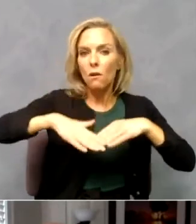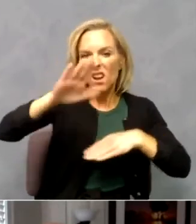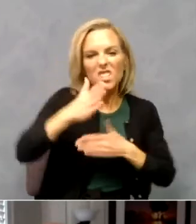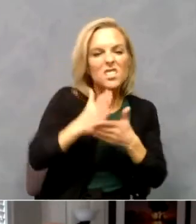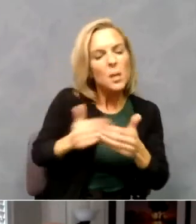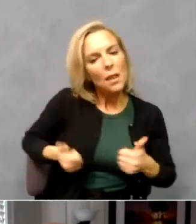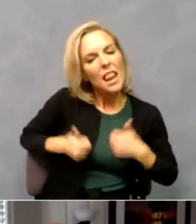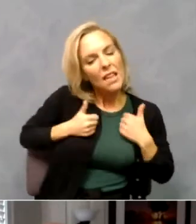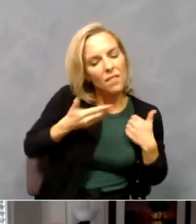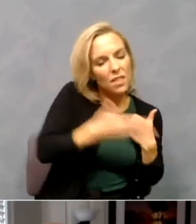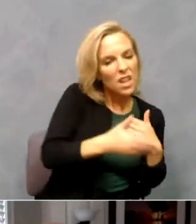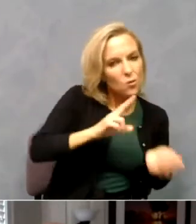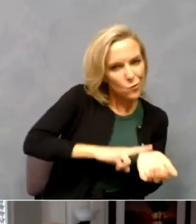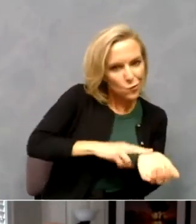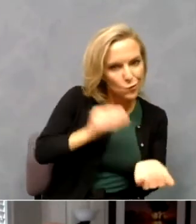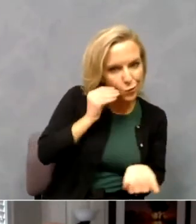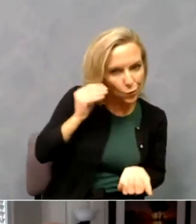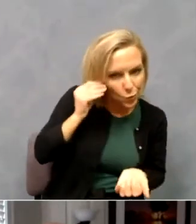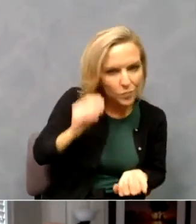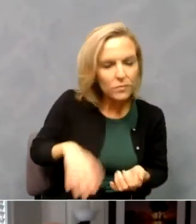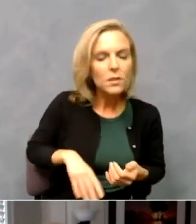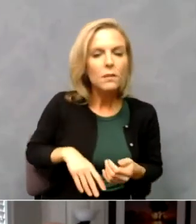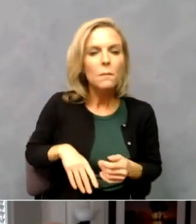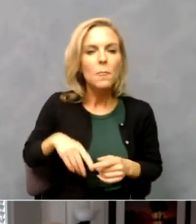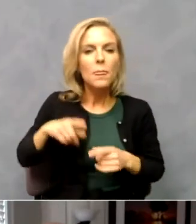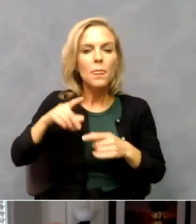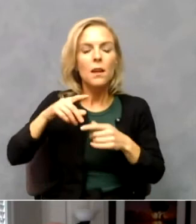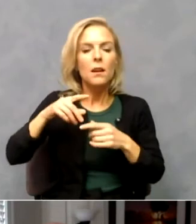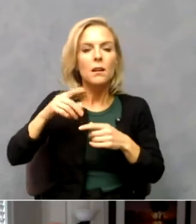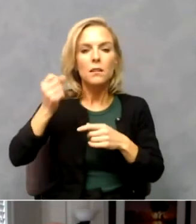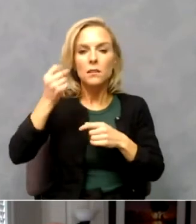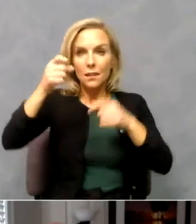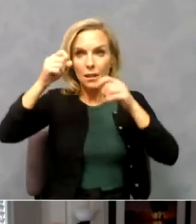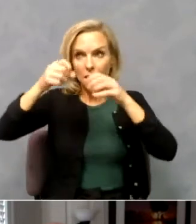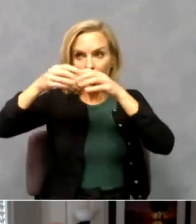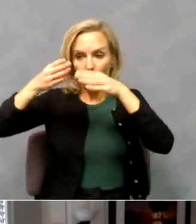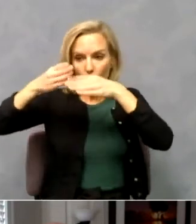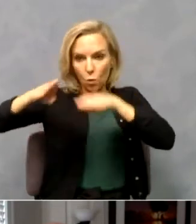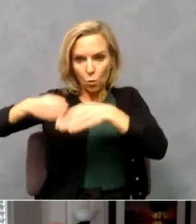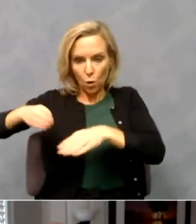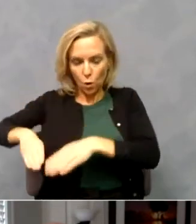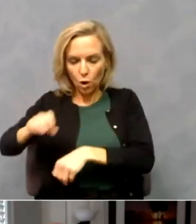then they broke out or subdivided the Essential Workers category into